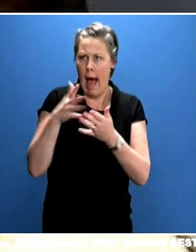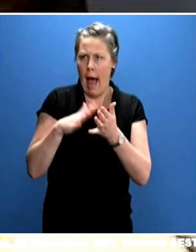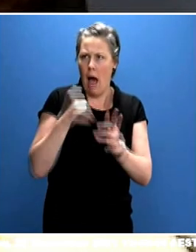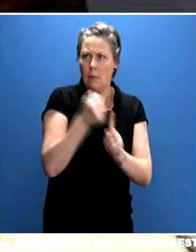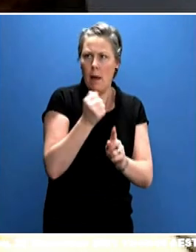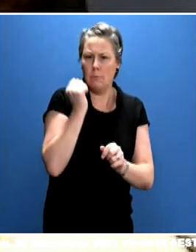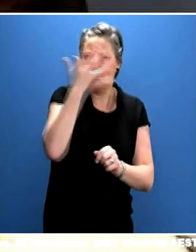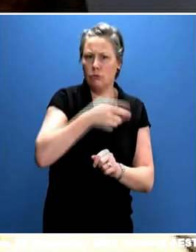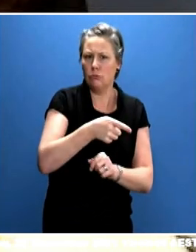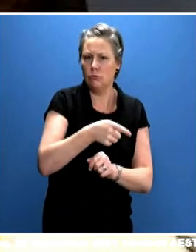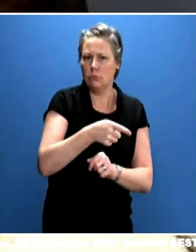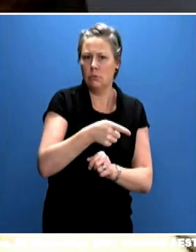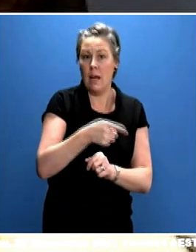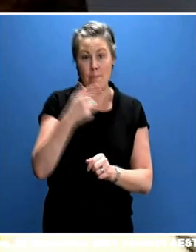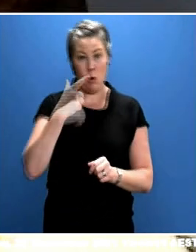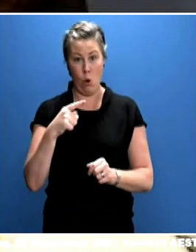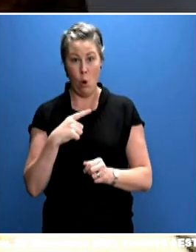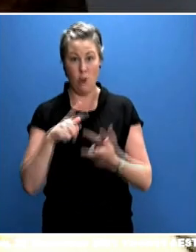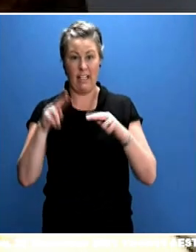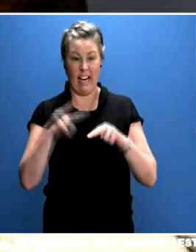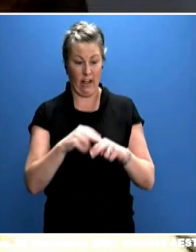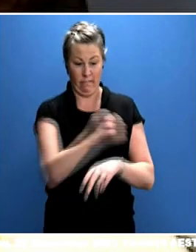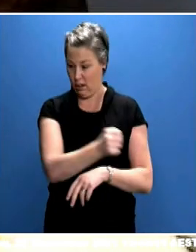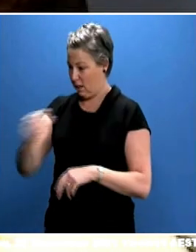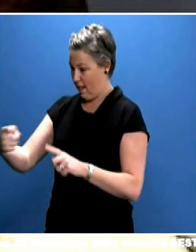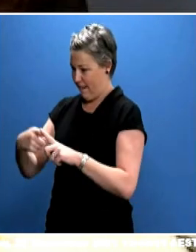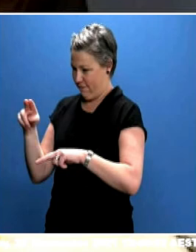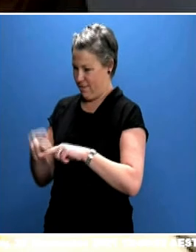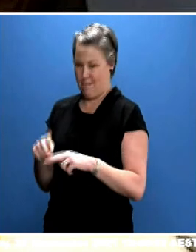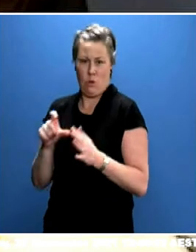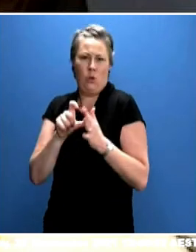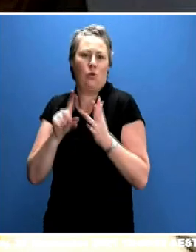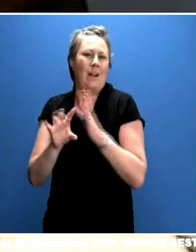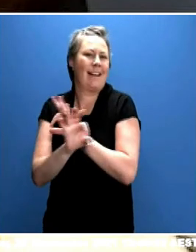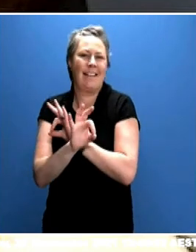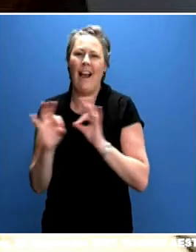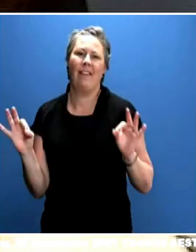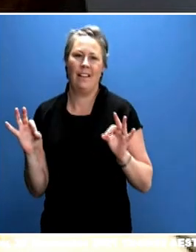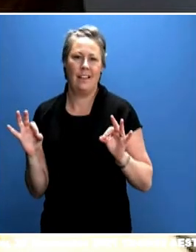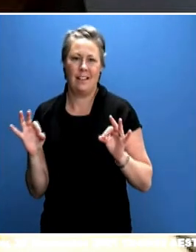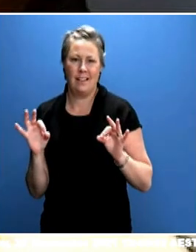Because I tell you what, locking kids up in Kath French does nothing for Aboriginal wellbeing. We all know that.